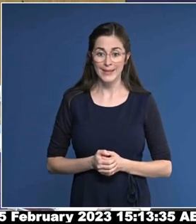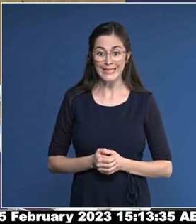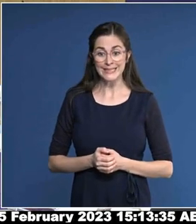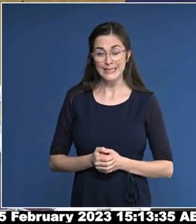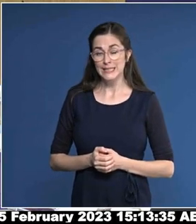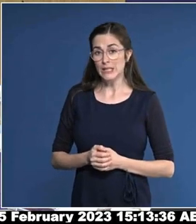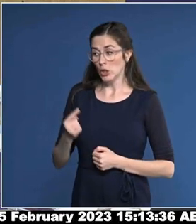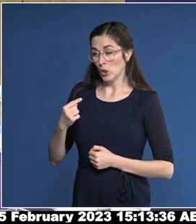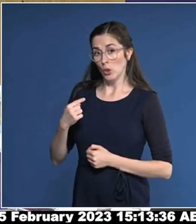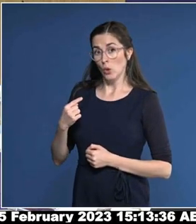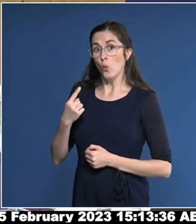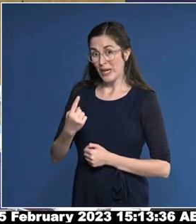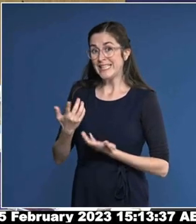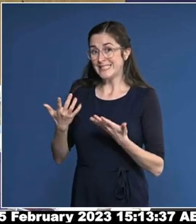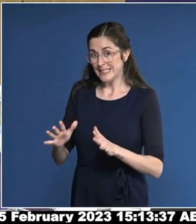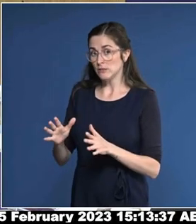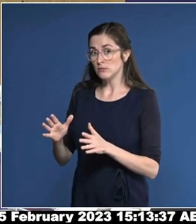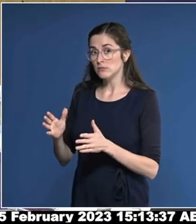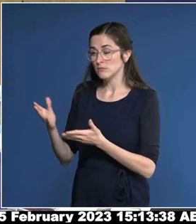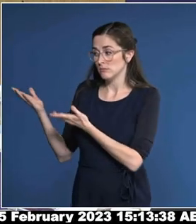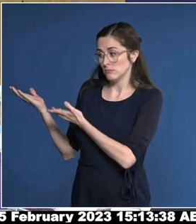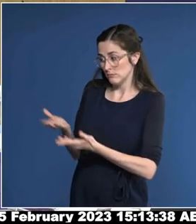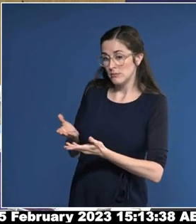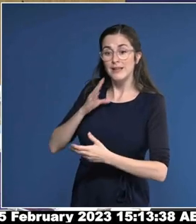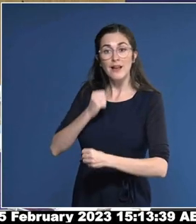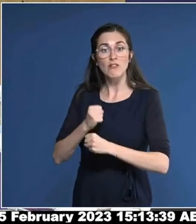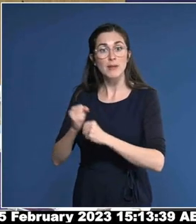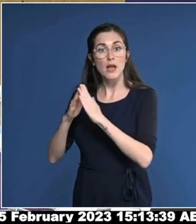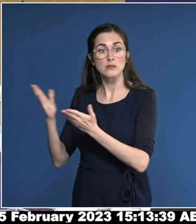the group homes, and that is something that we are absolutely working towards.